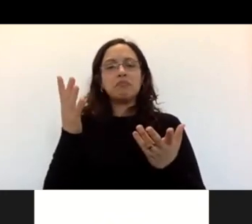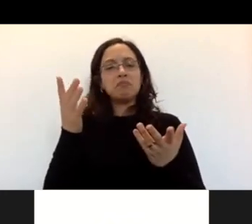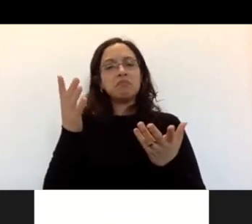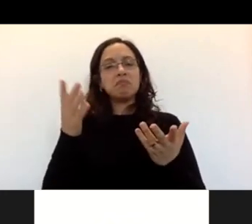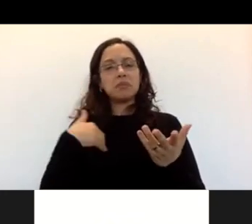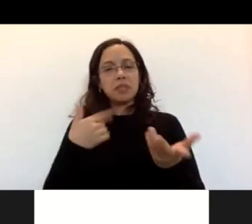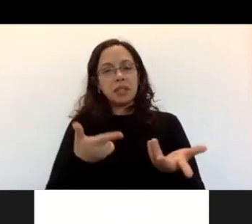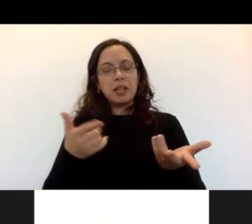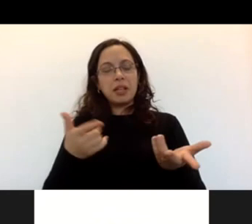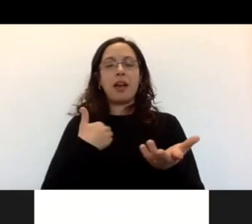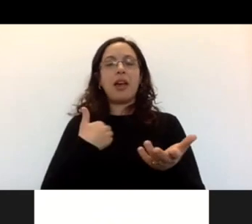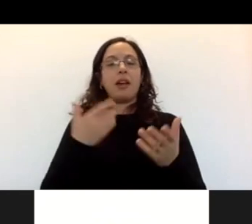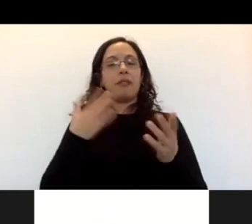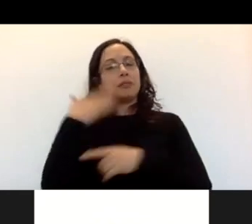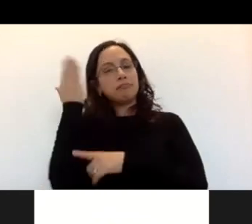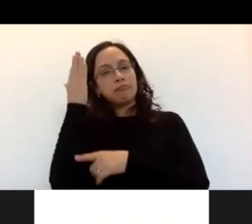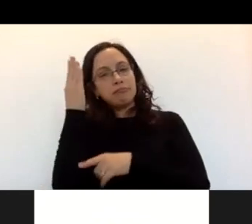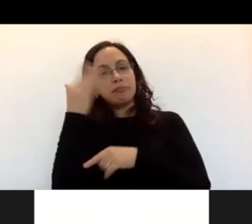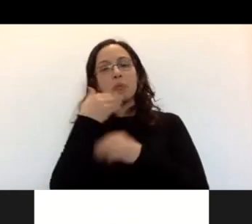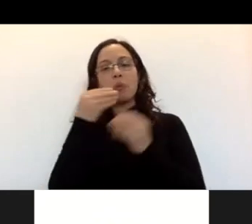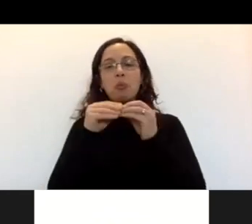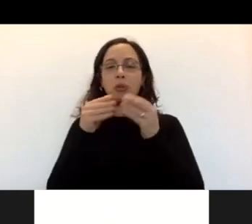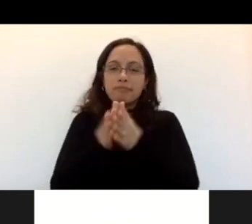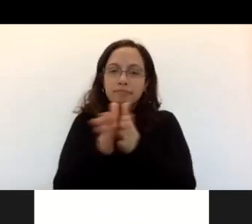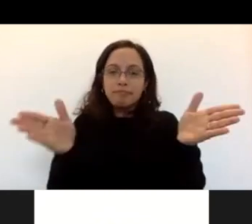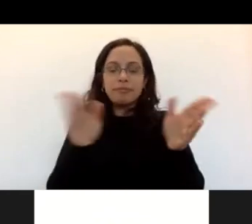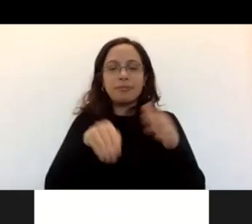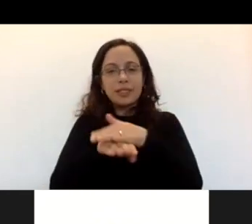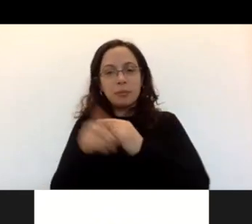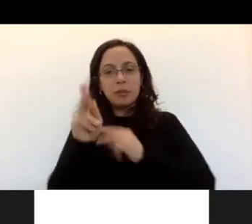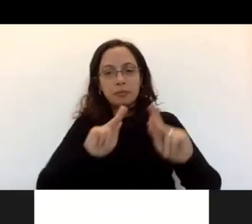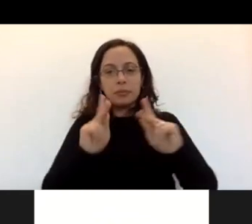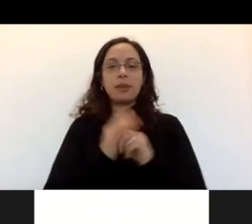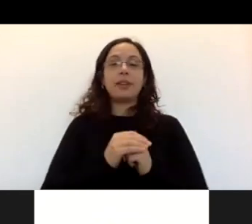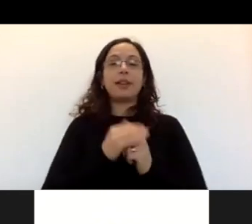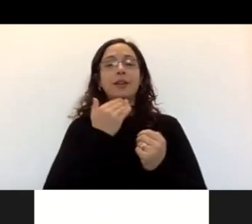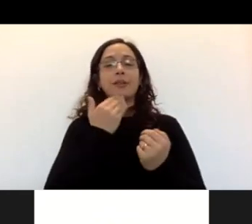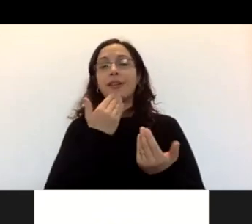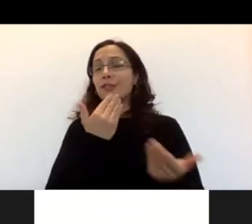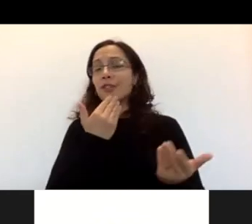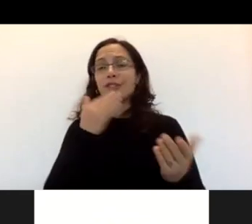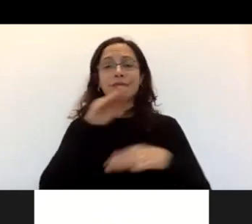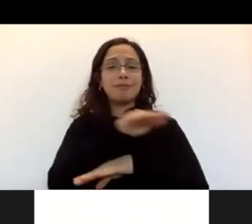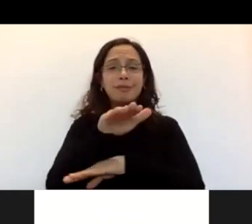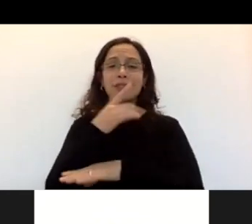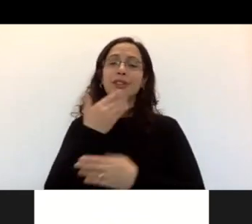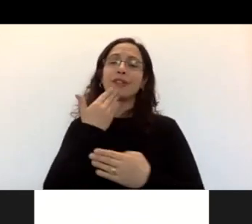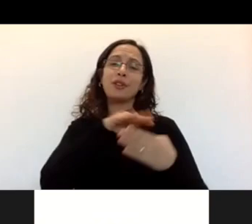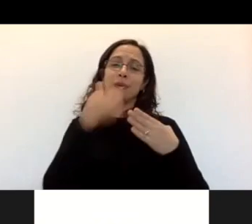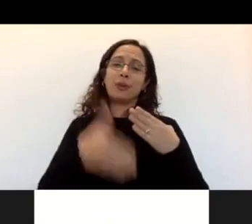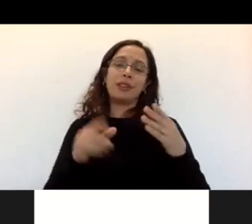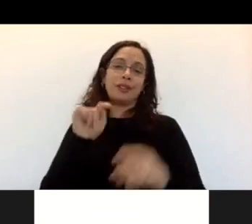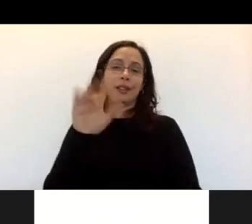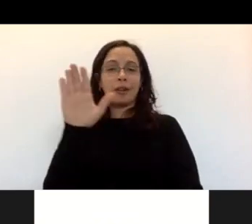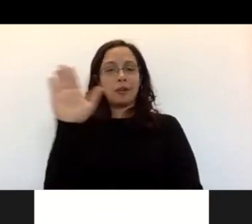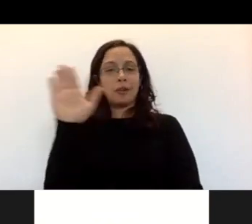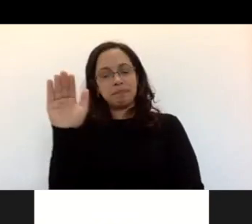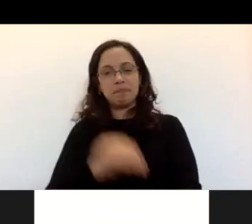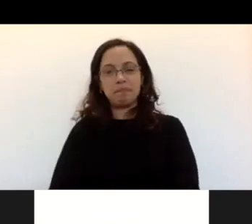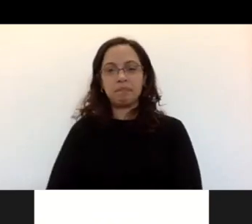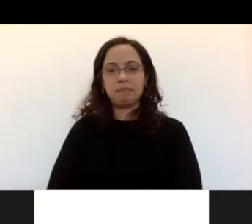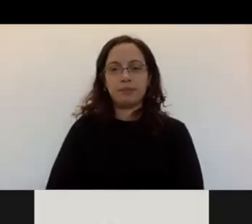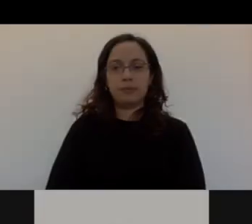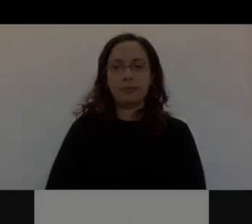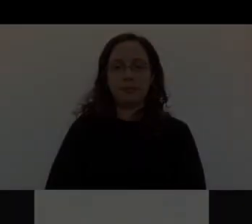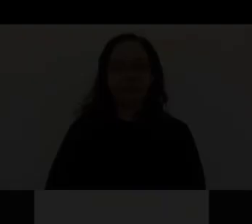I wish everyone a good afternoon and um and have a good weekend take care bye-bye. Thank you so much.